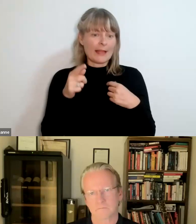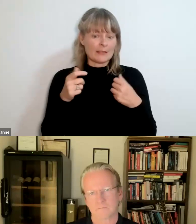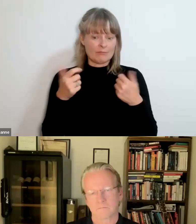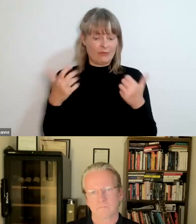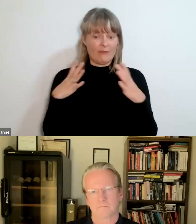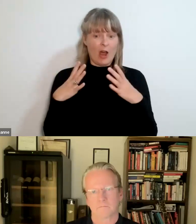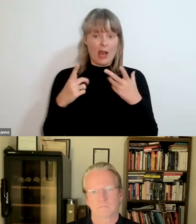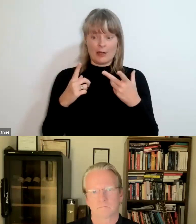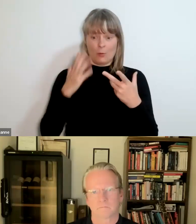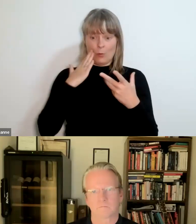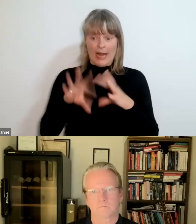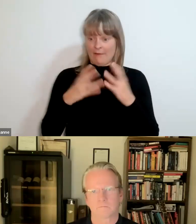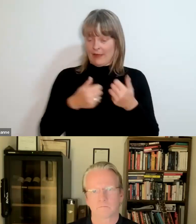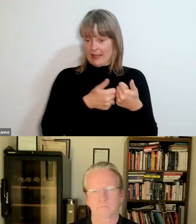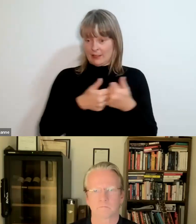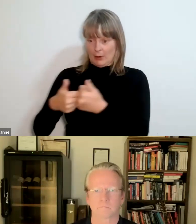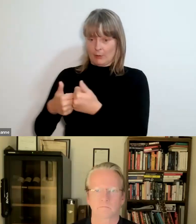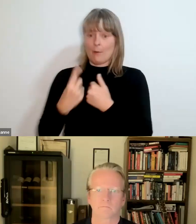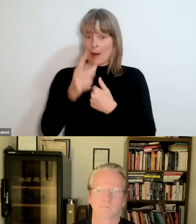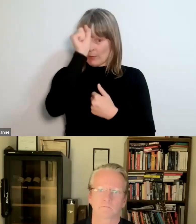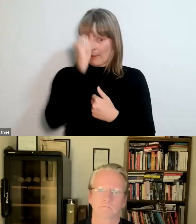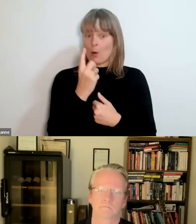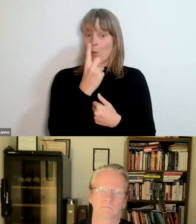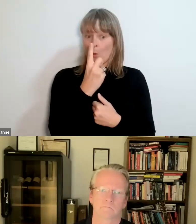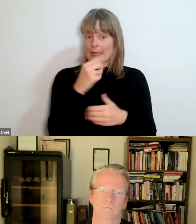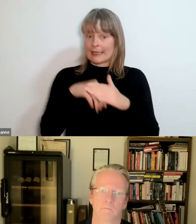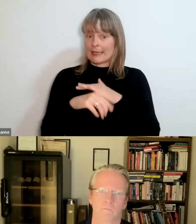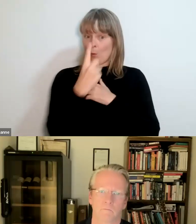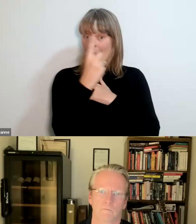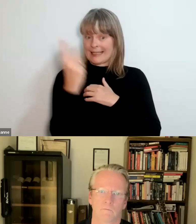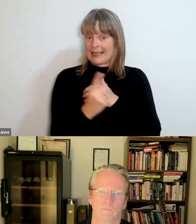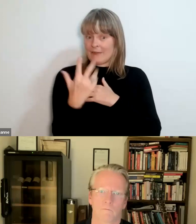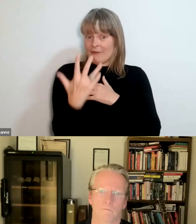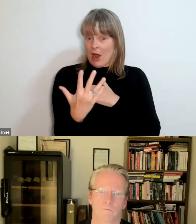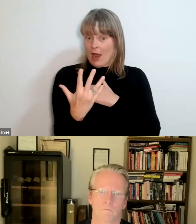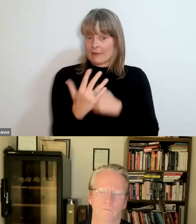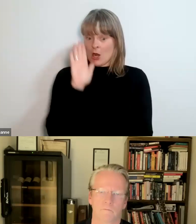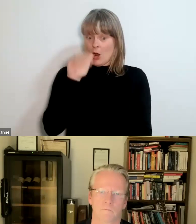that is their goals. It is not that they don't want them to do well academically, but